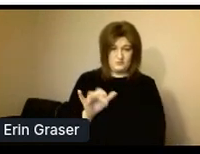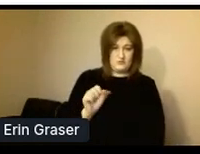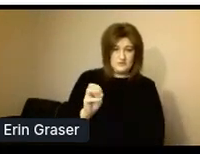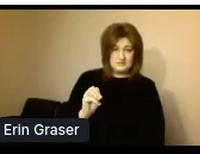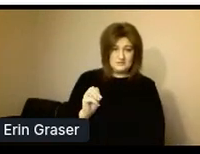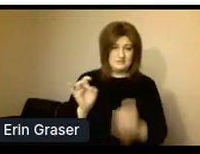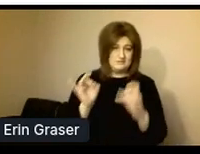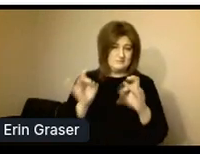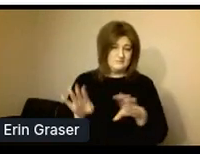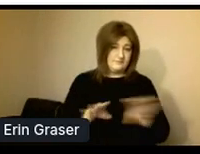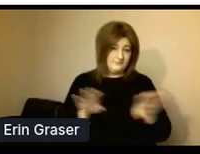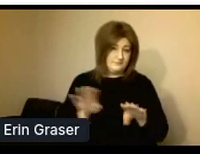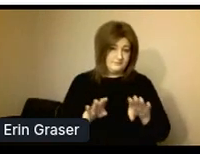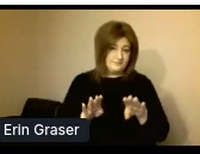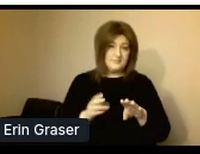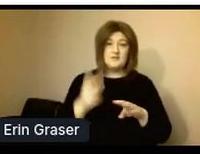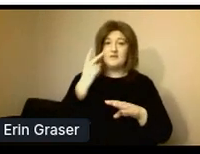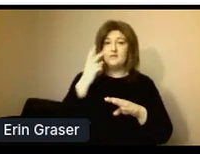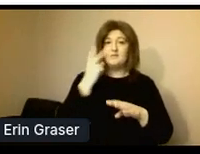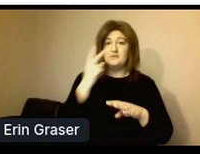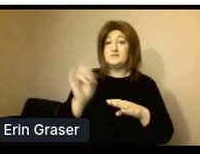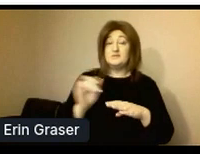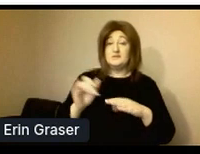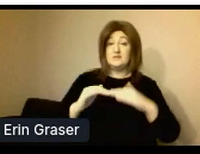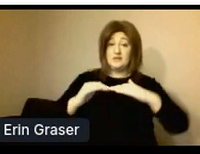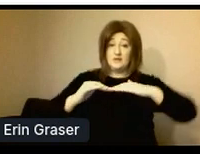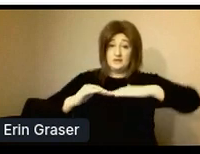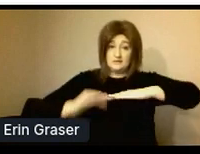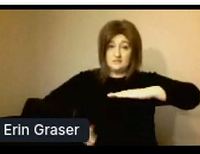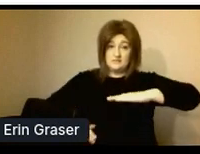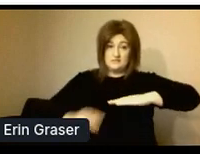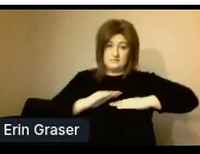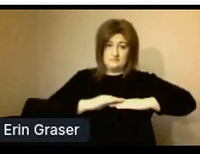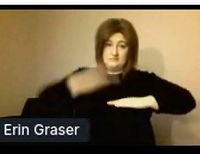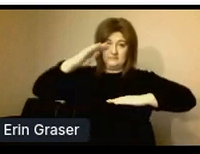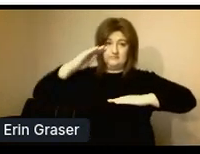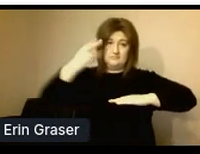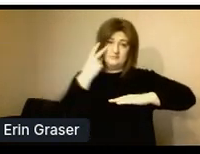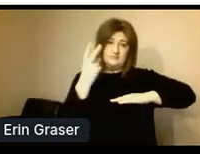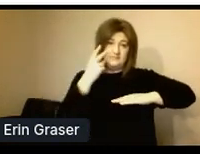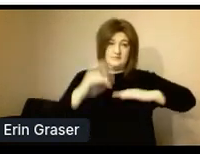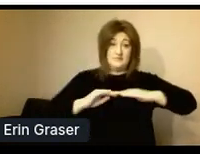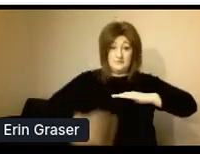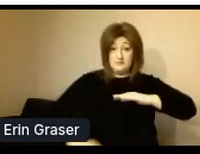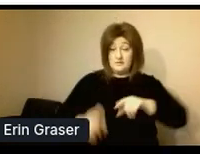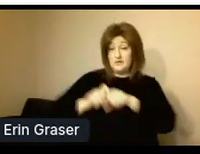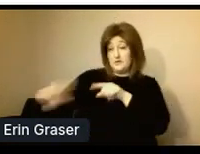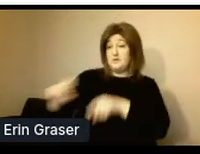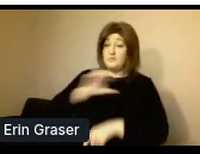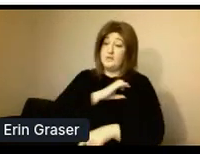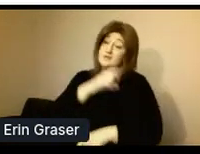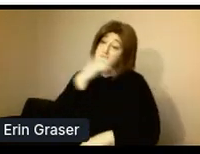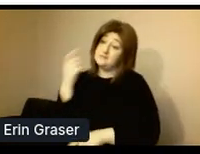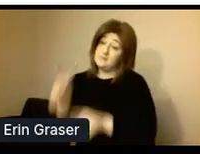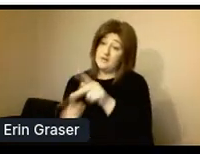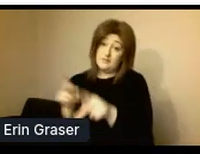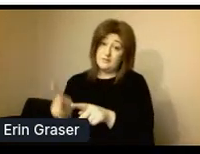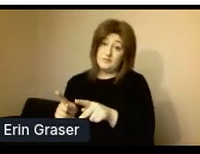So in looking at the diagram, you see certain things such as calling the police